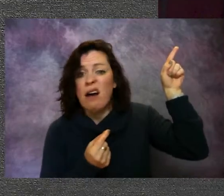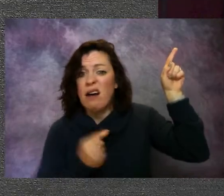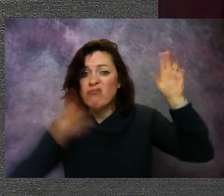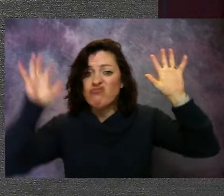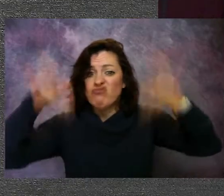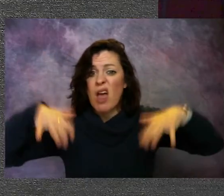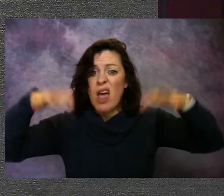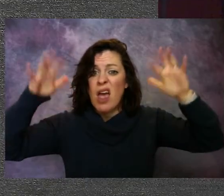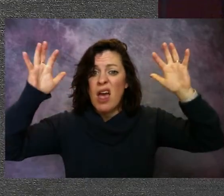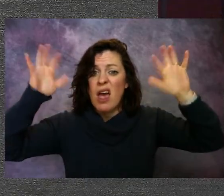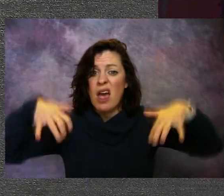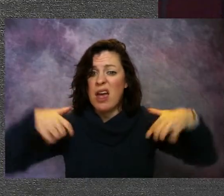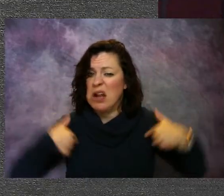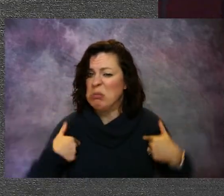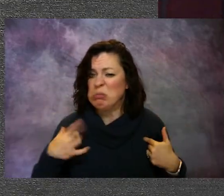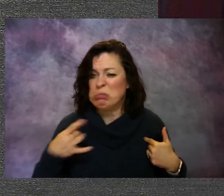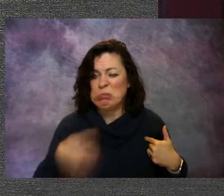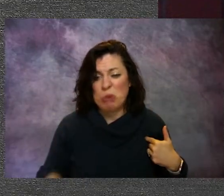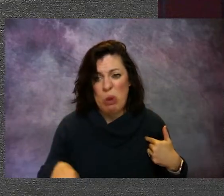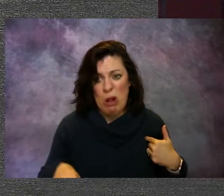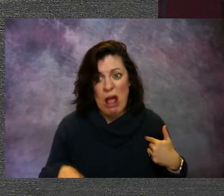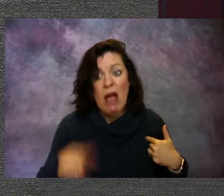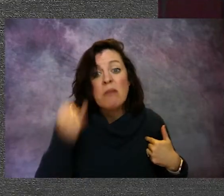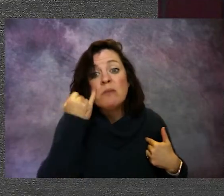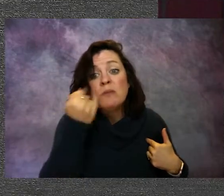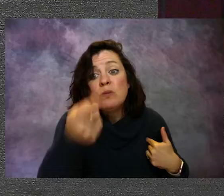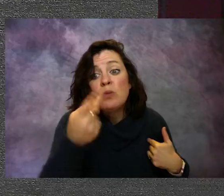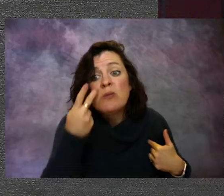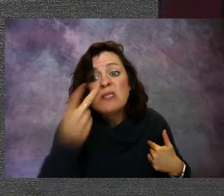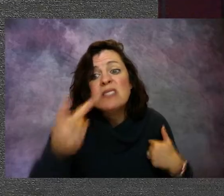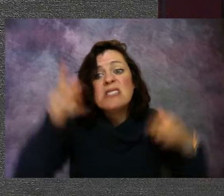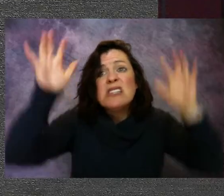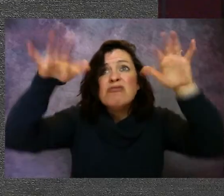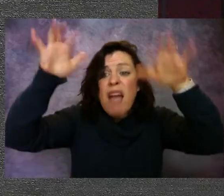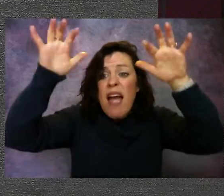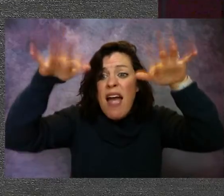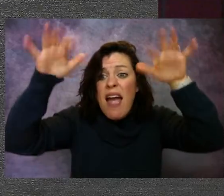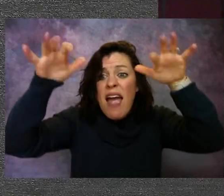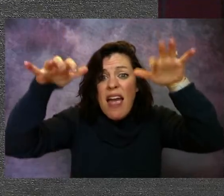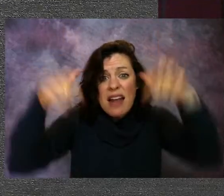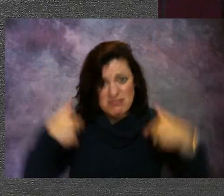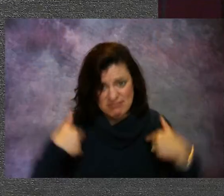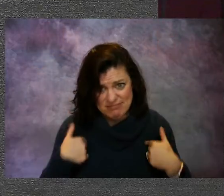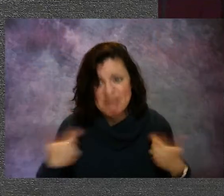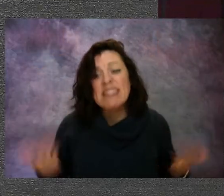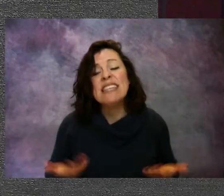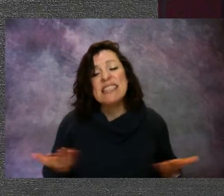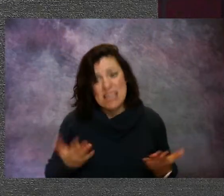Have you seen rainy weather lately? It's been pretty rainy at my house